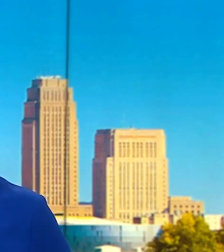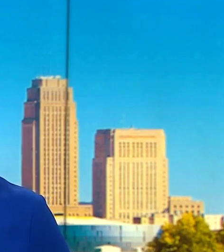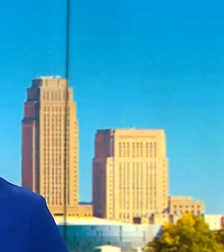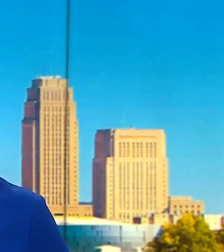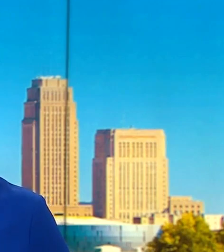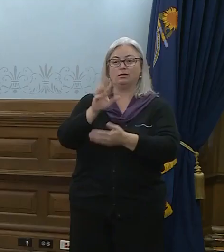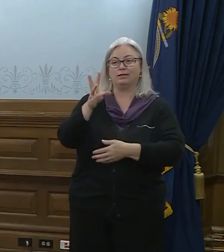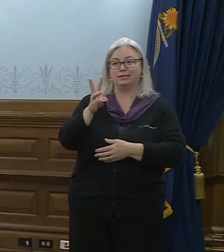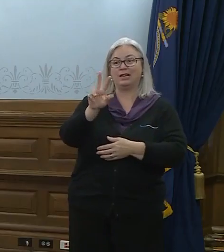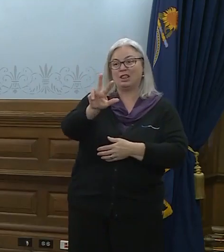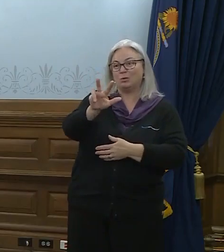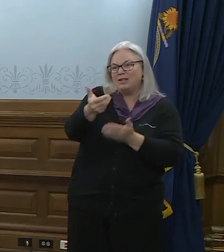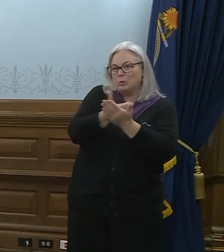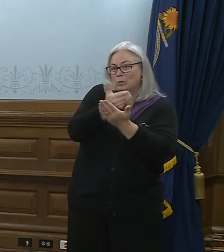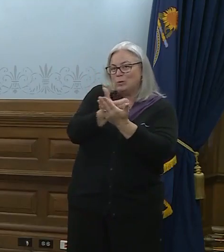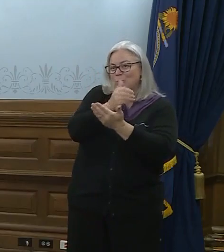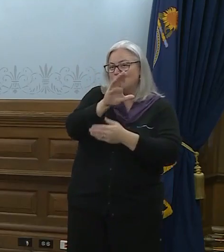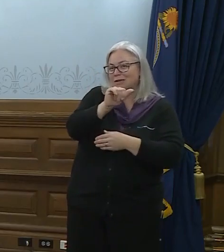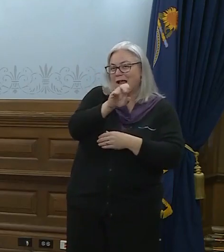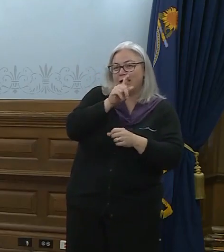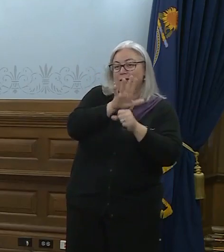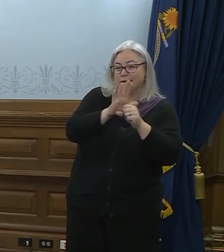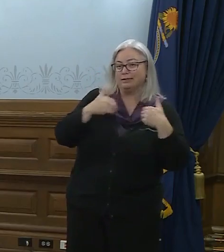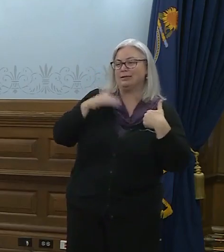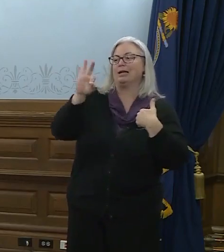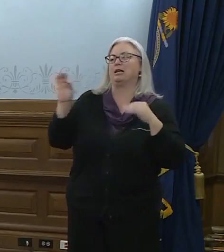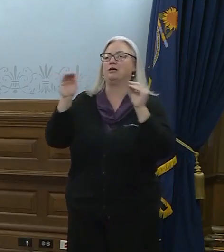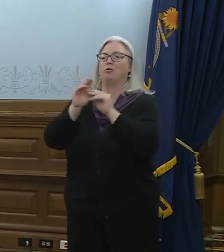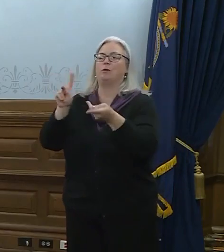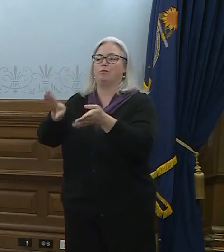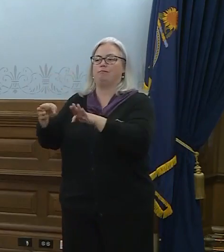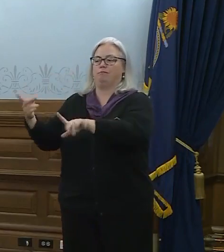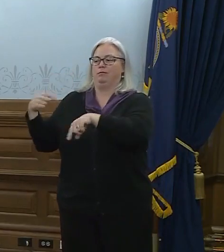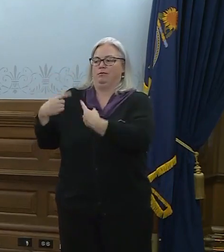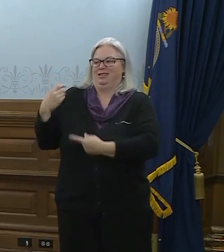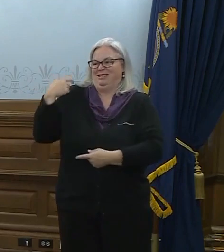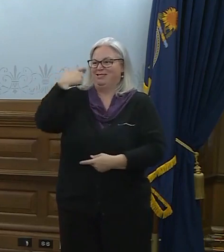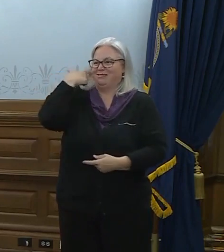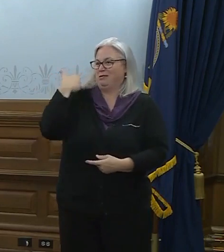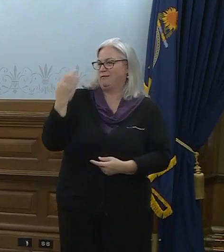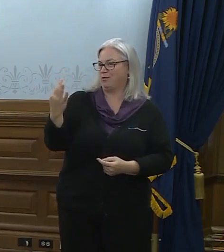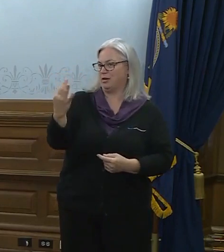ALSO, WE’RE GOING TO JOIN LIVE NOW GOVERNOR LAURA KELLY WITH A BRIEFING ON COVID-19.